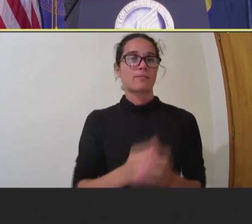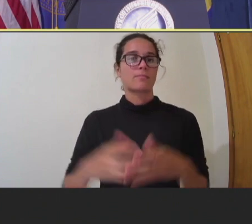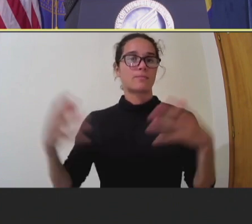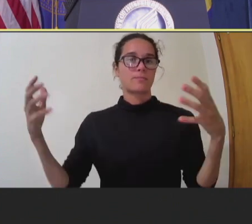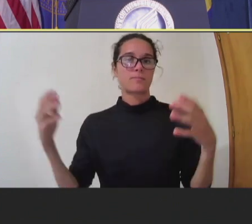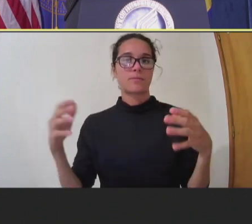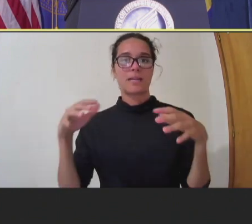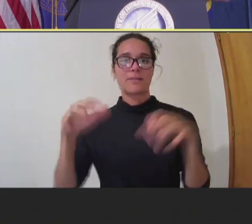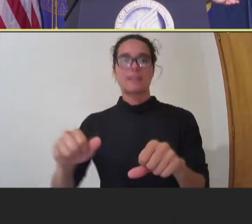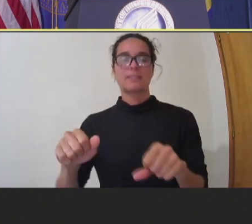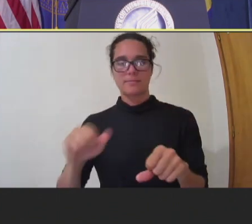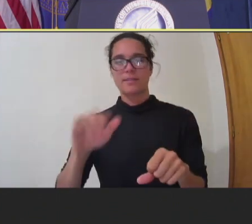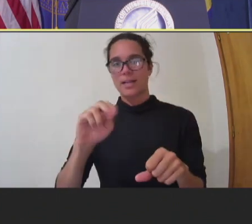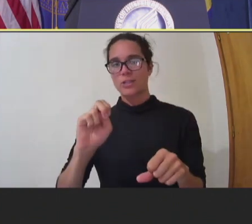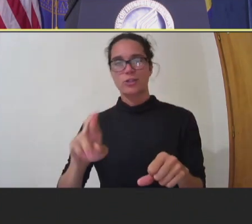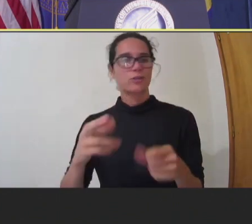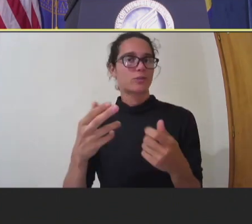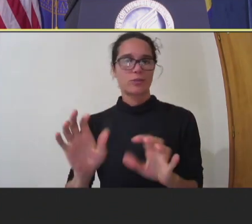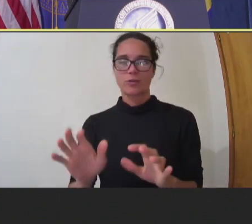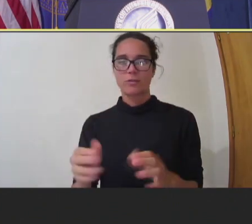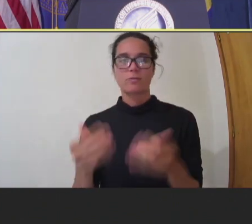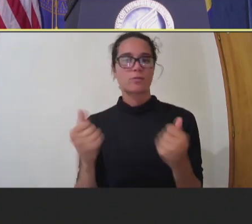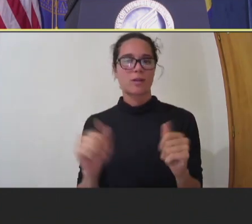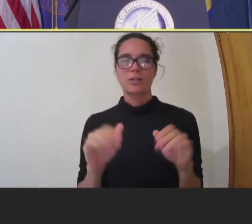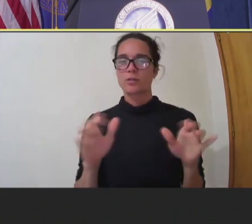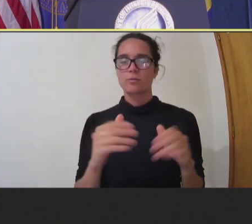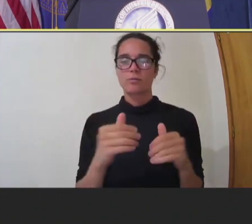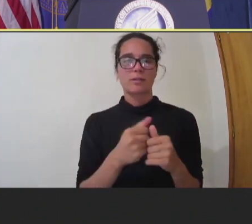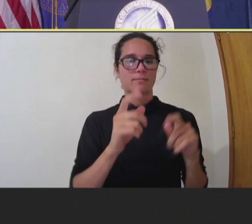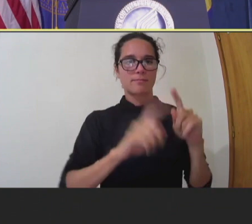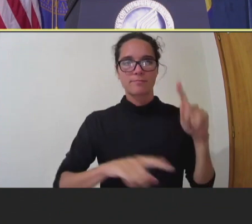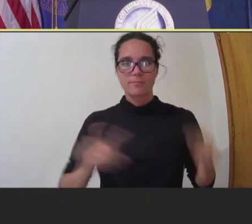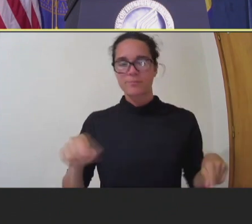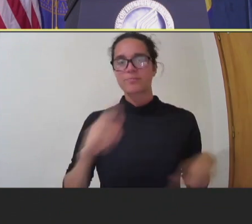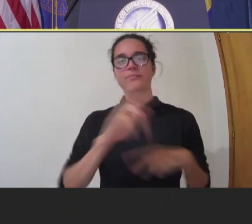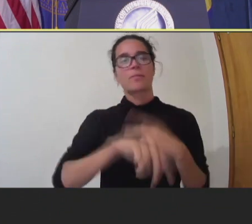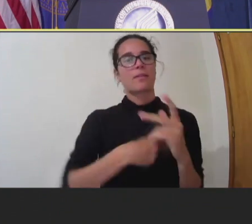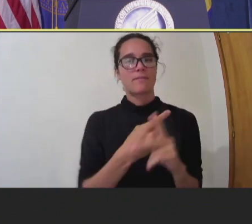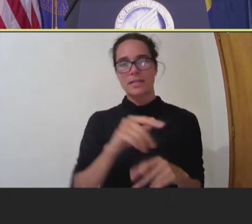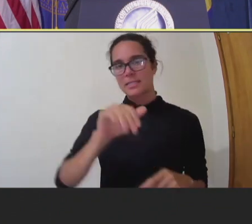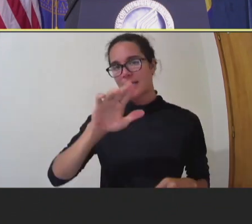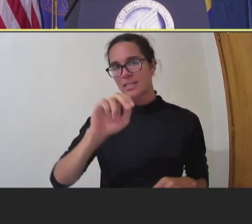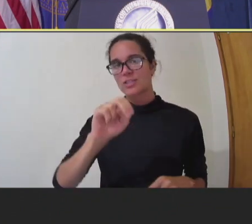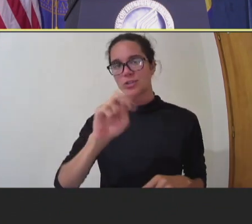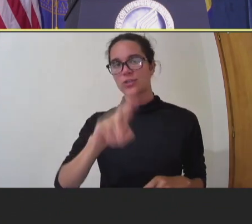do across many different kinds of cancers. I've listed here some of the precancerous